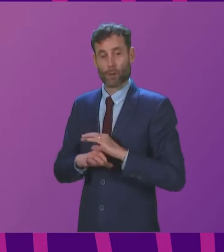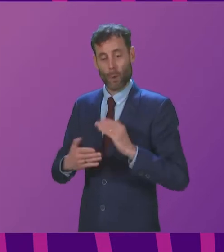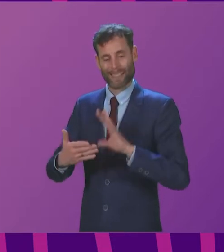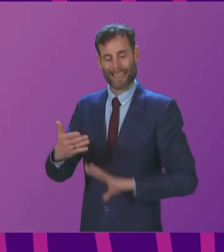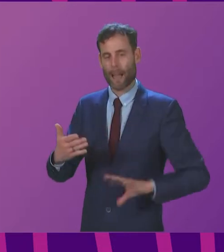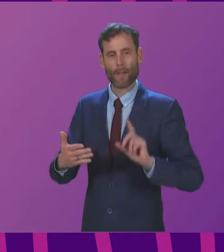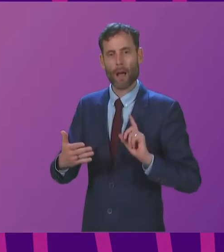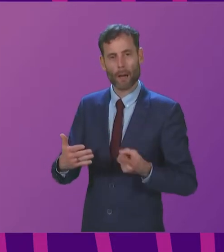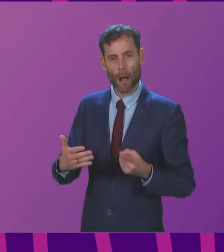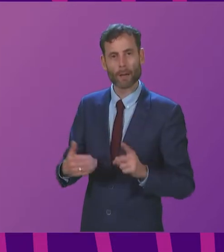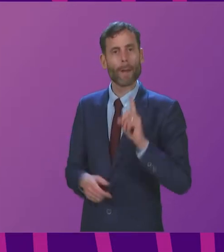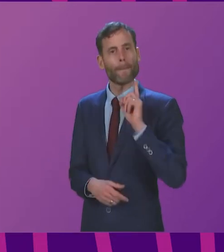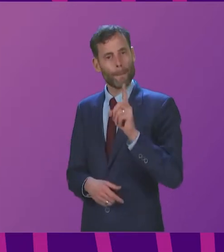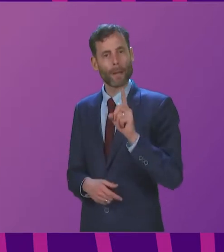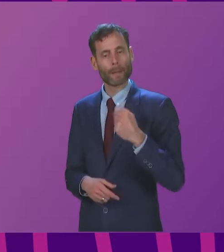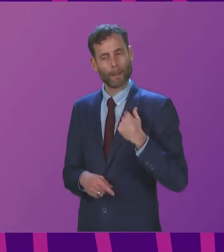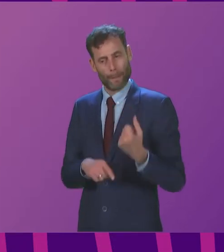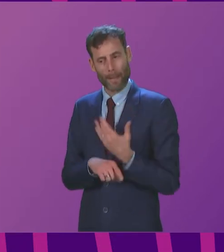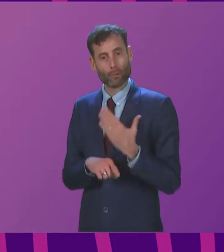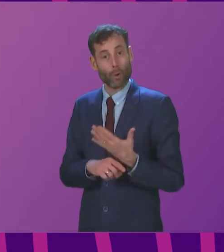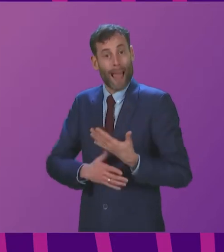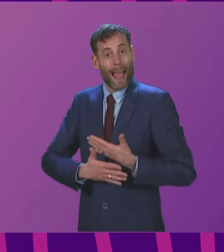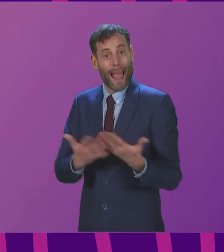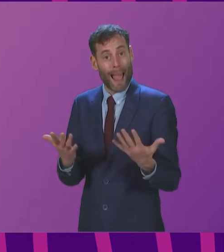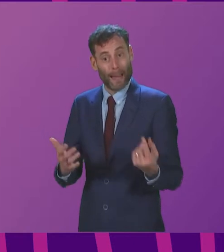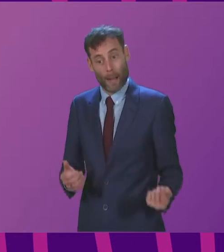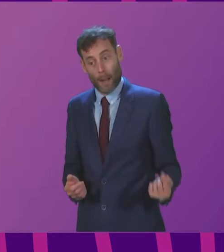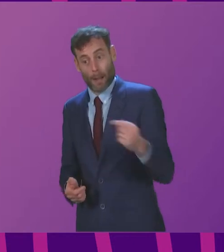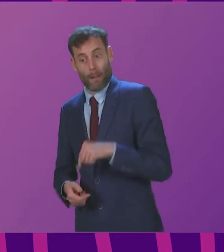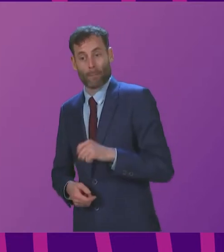but we try to ensure that people who travel into Scotland are absolutely clear on what the